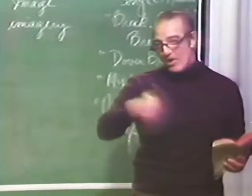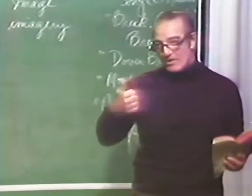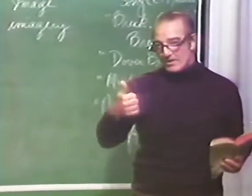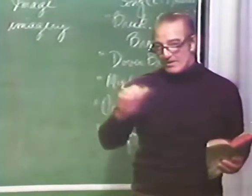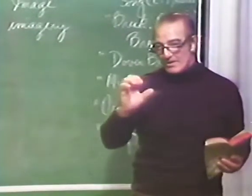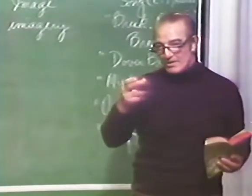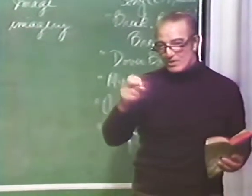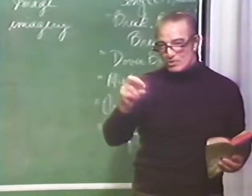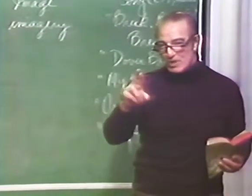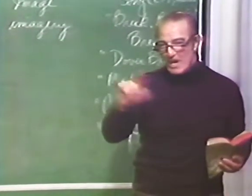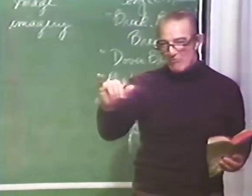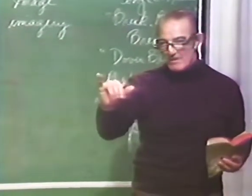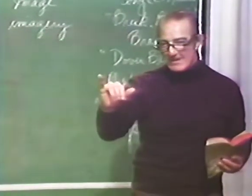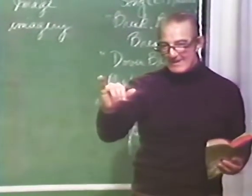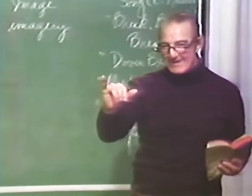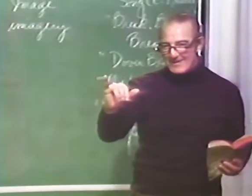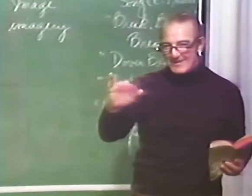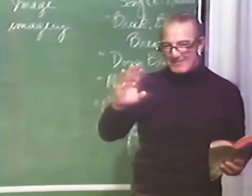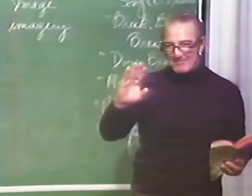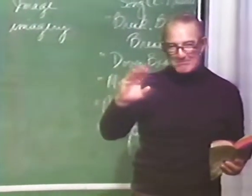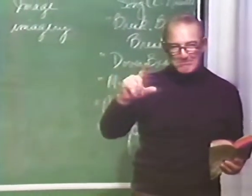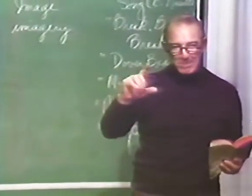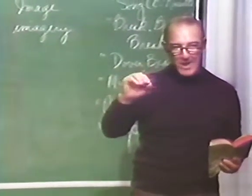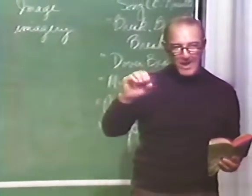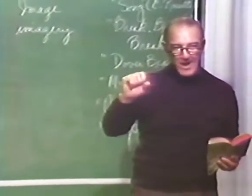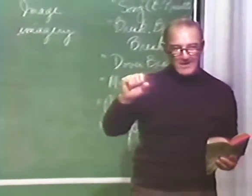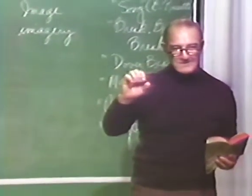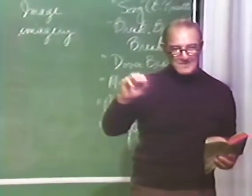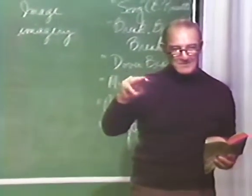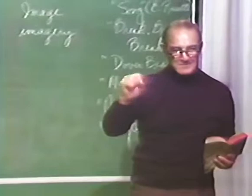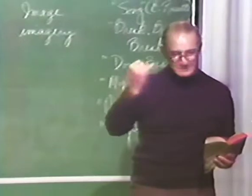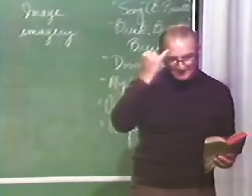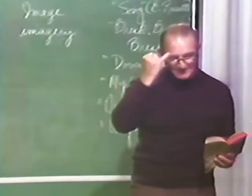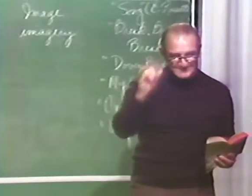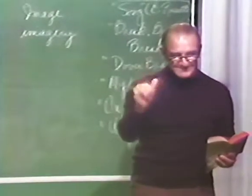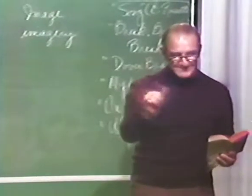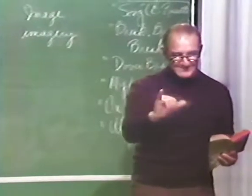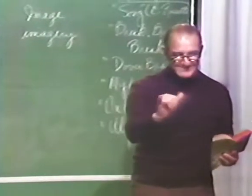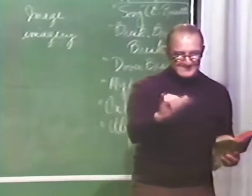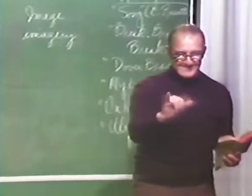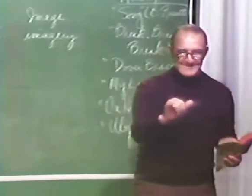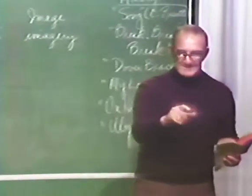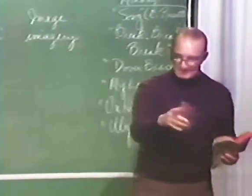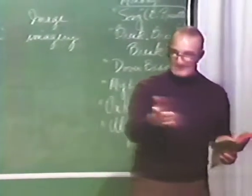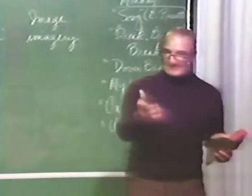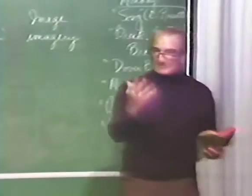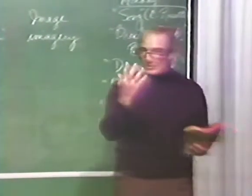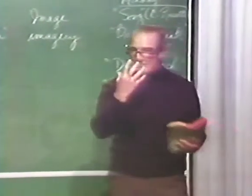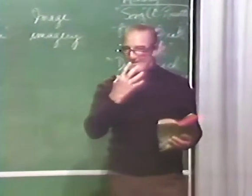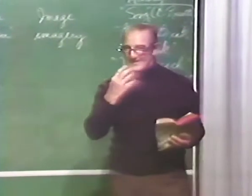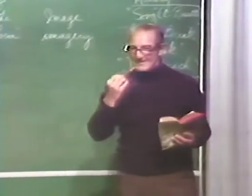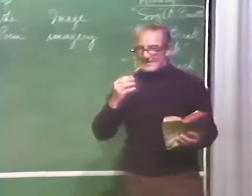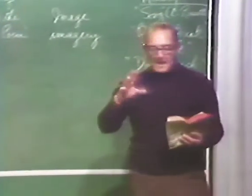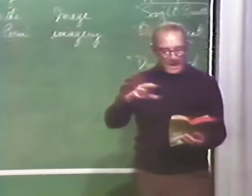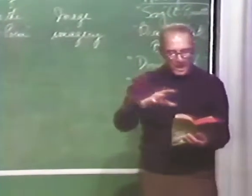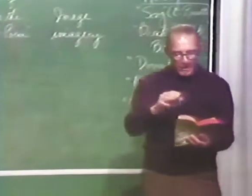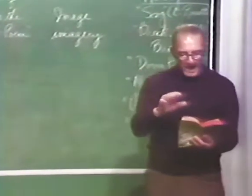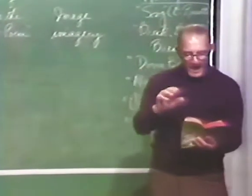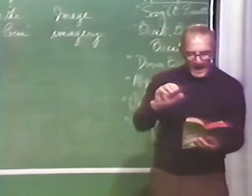SAME AS OTHER CHERRY BLOSSOMS. BEAUTIFUL.